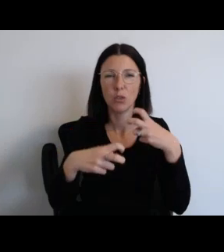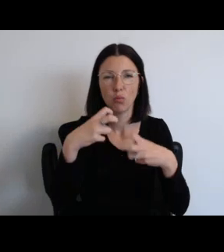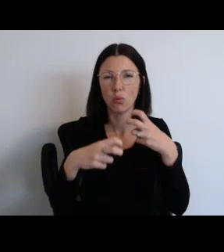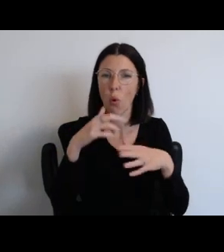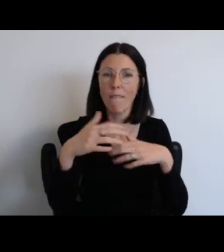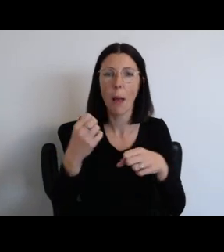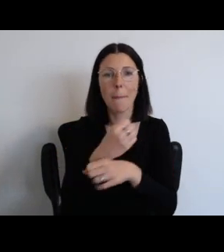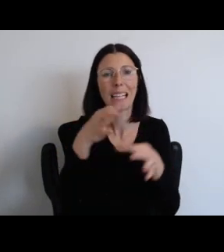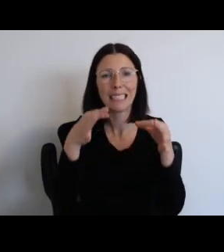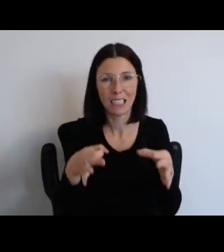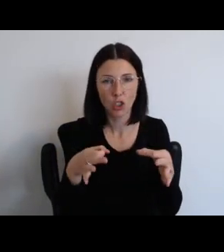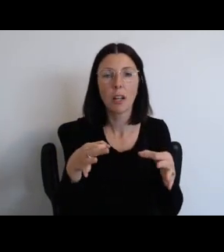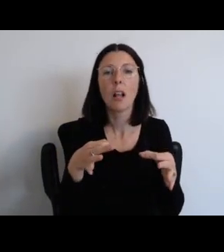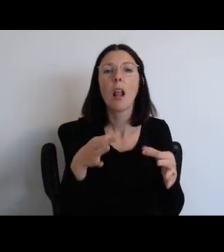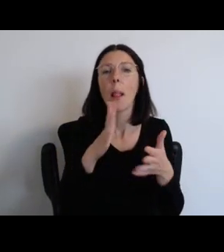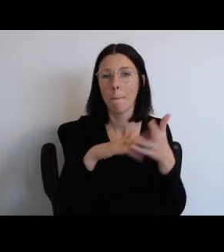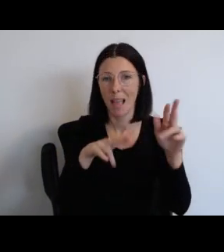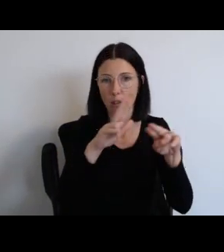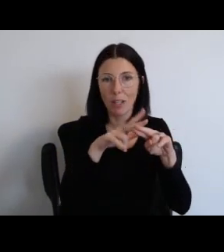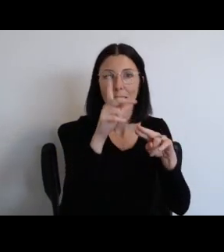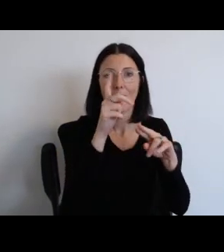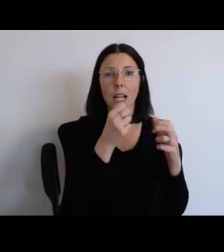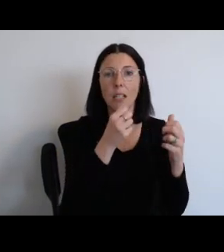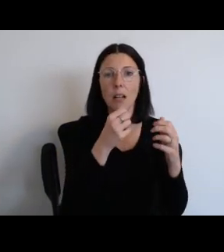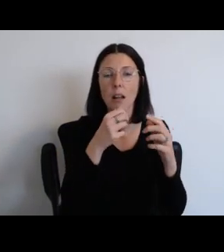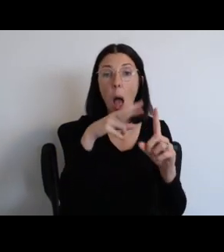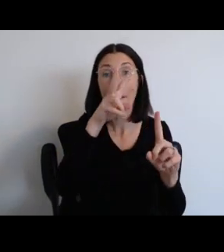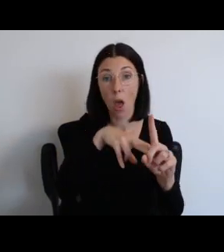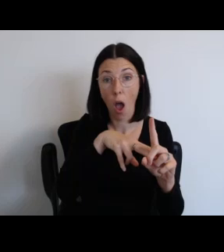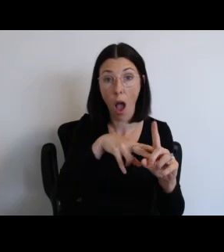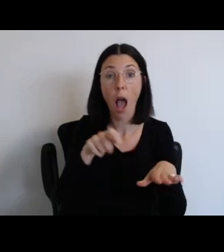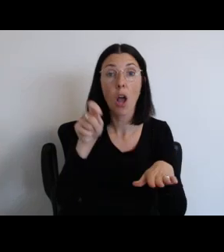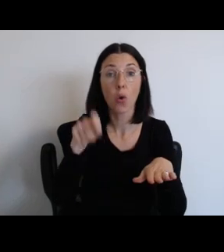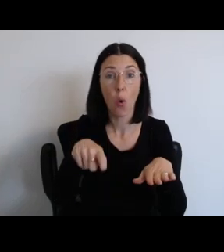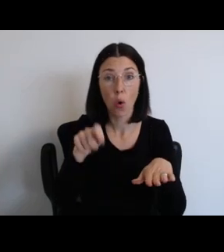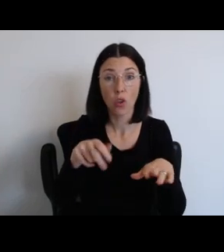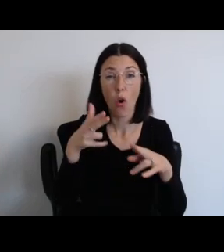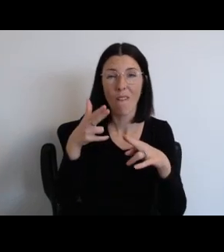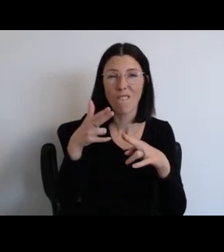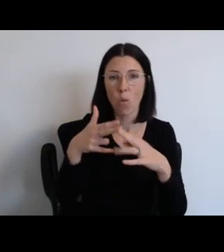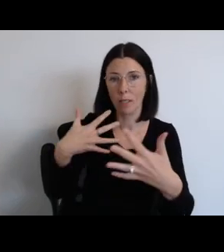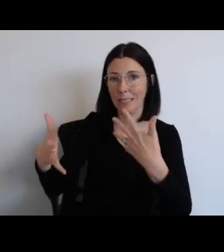an application to court to um have that person dealt with for failing to do what